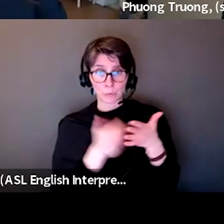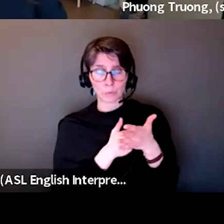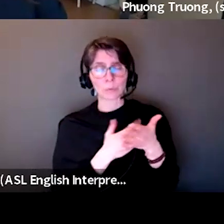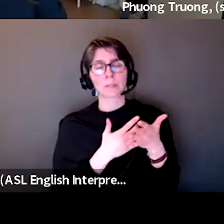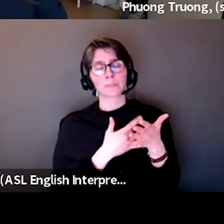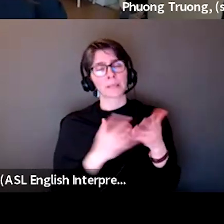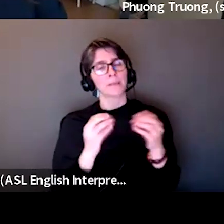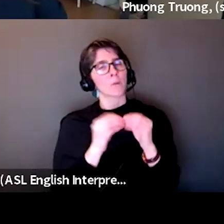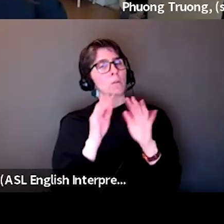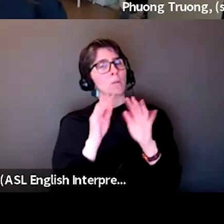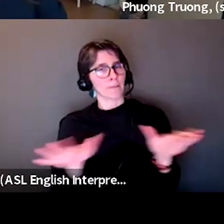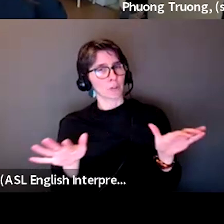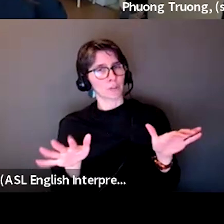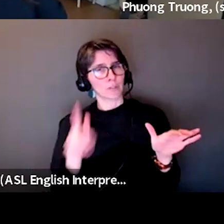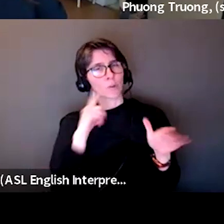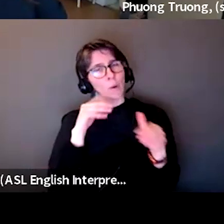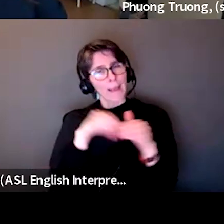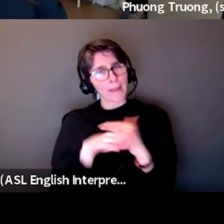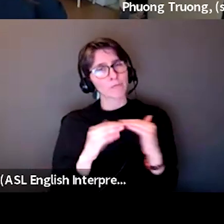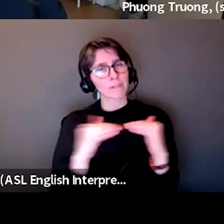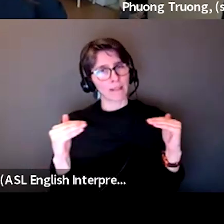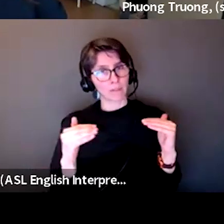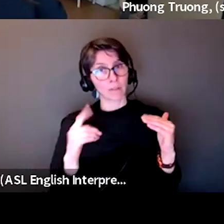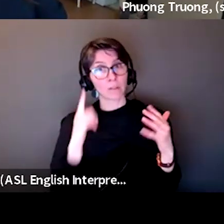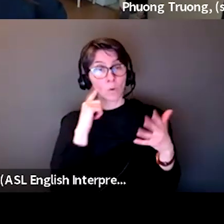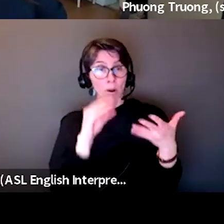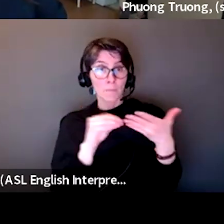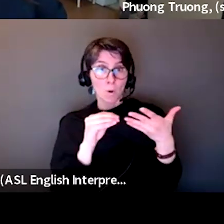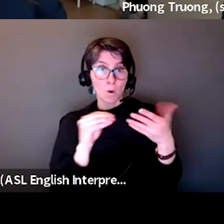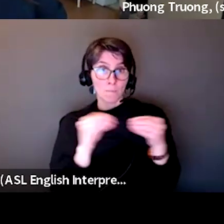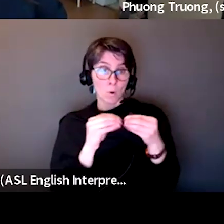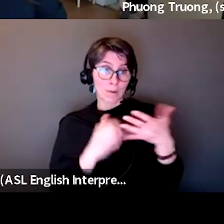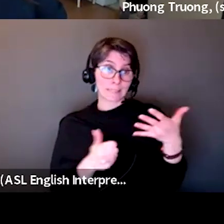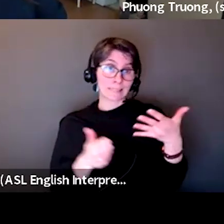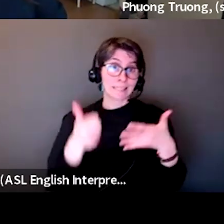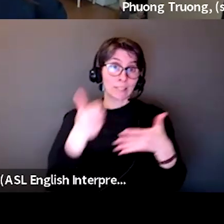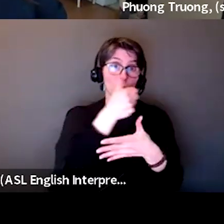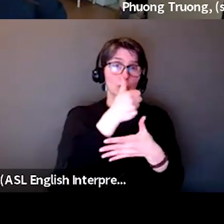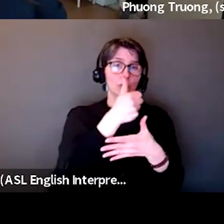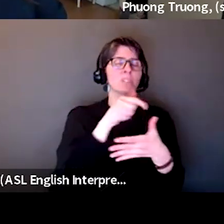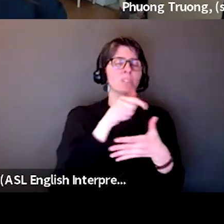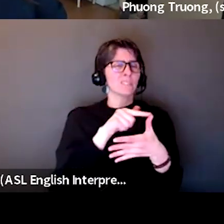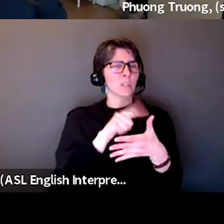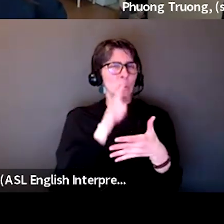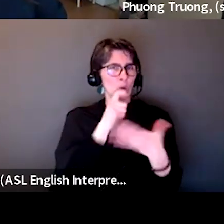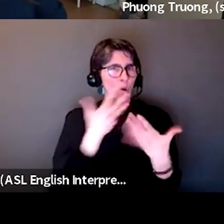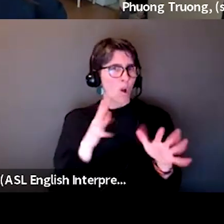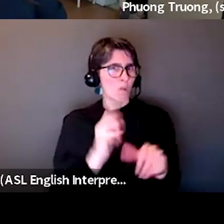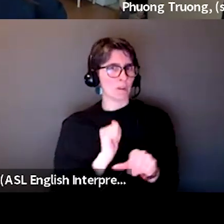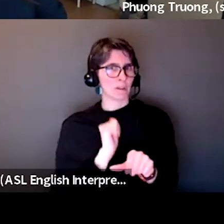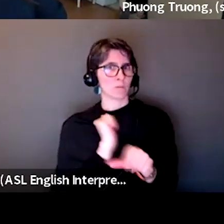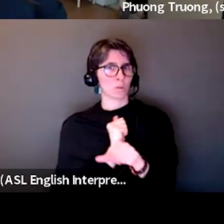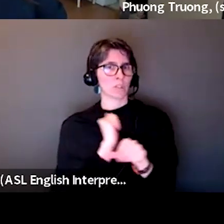because I think for the more senior roles, the people already in the industry are, as we know,